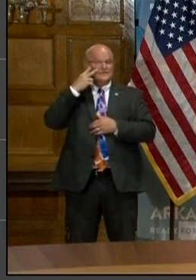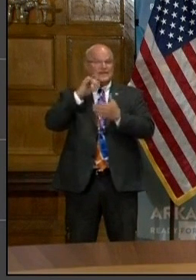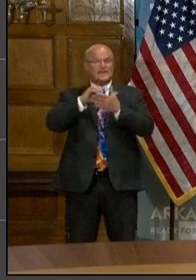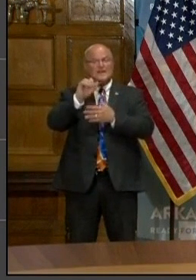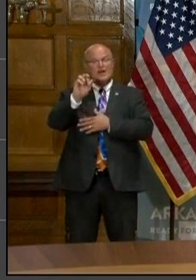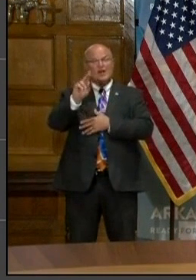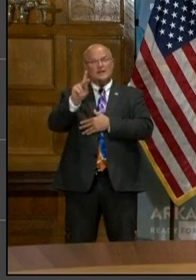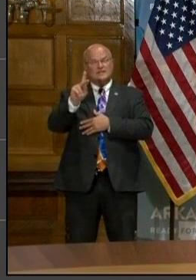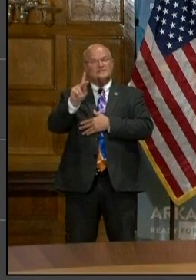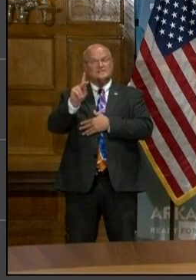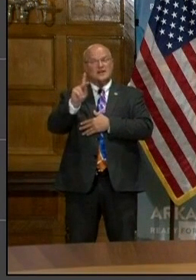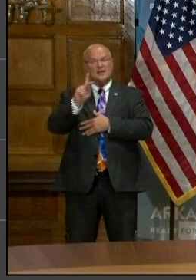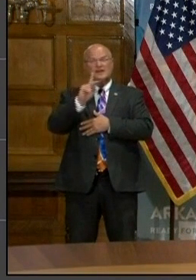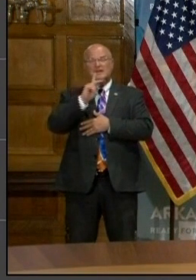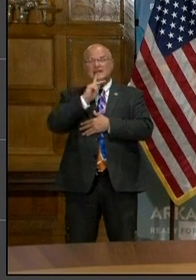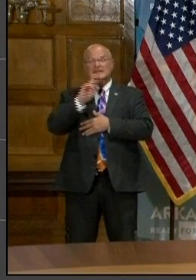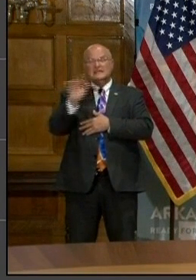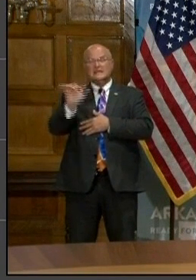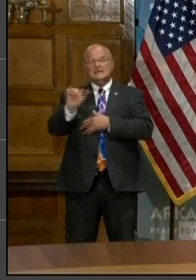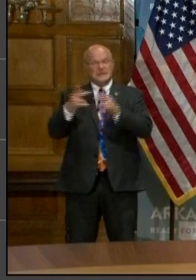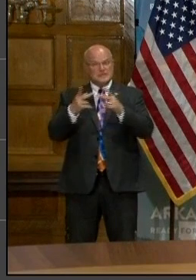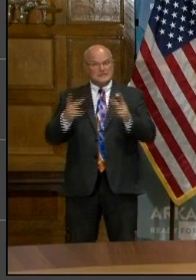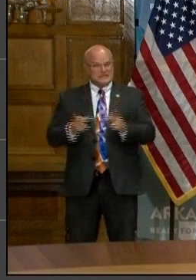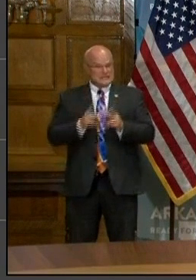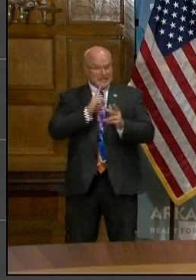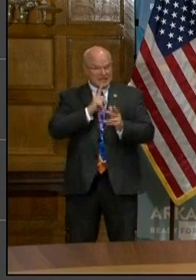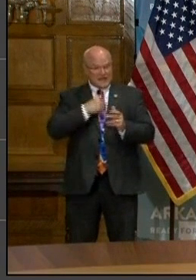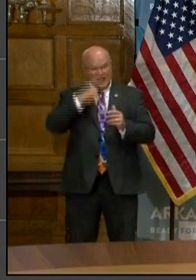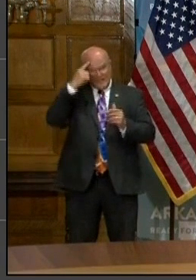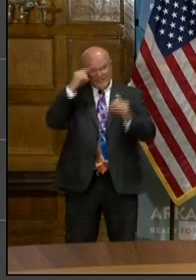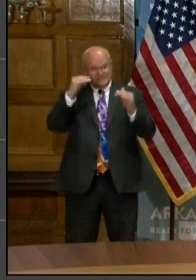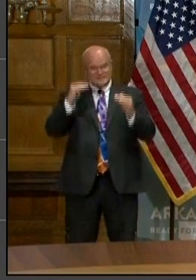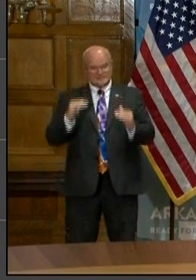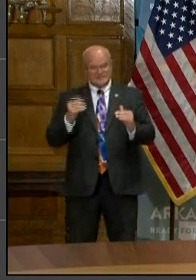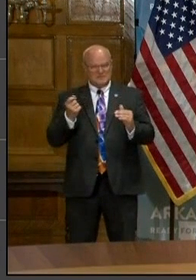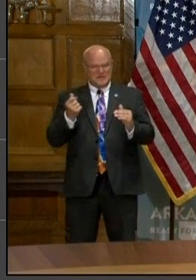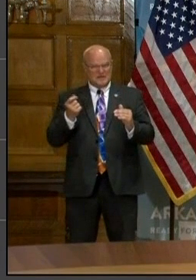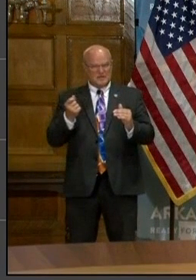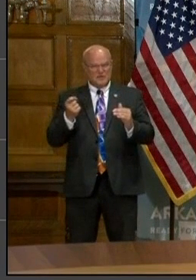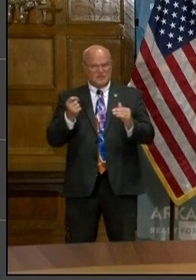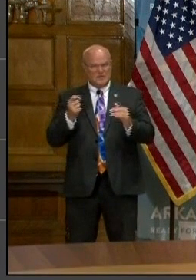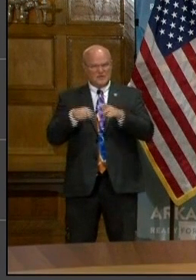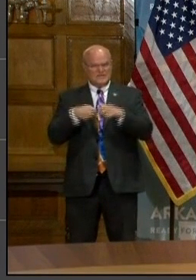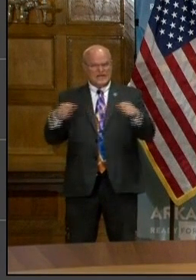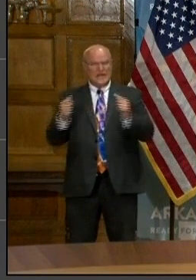A HIGH PEAK OF CASES THAT THEY OBVIOUSLY EXPANDED THEIR TESTING. TENNESSEE, MISSISSIPPI, FLORIDA, ON DOWN TO ARKANSAS. THEN IF YOU GO TO MAY, THE NEXT